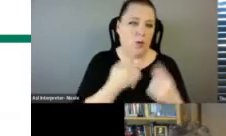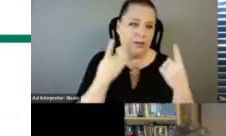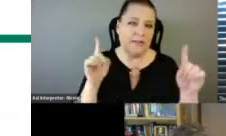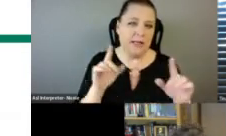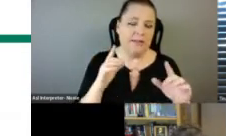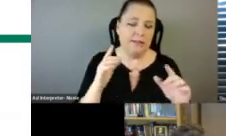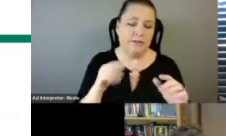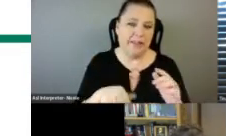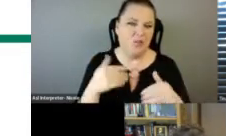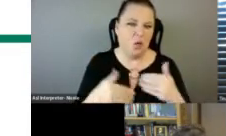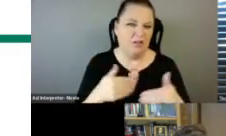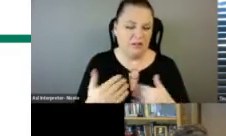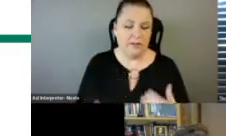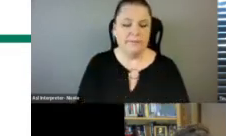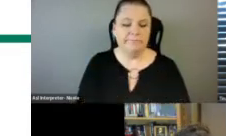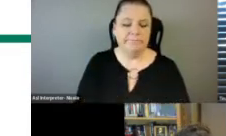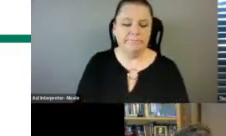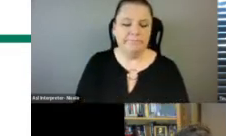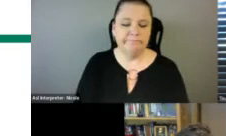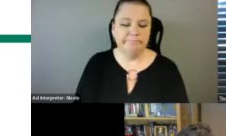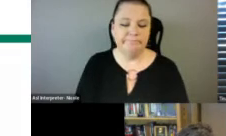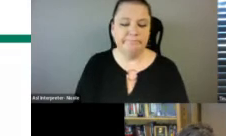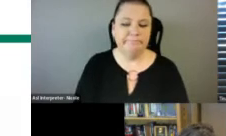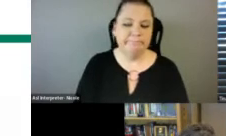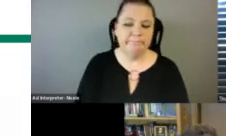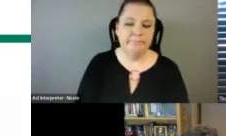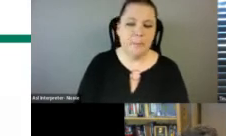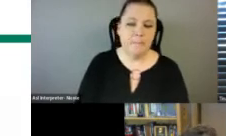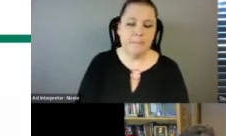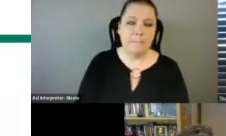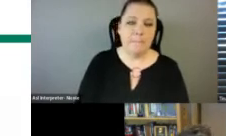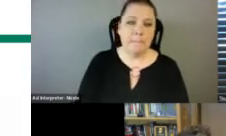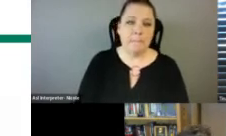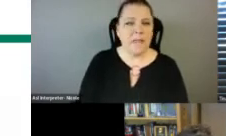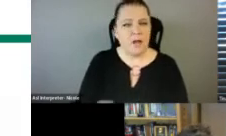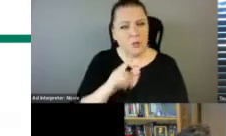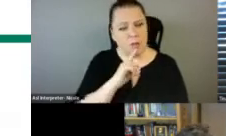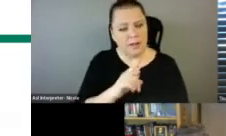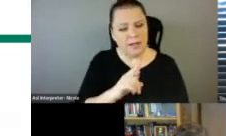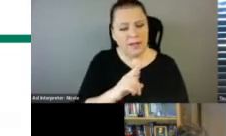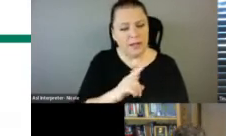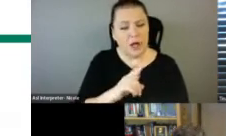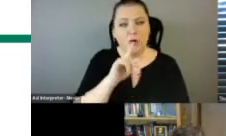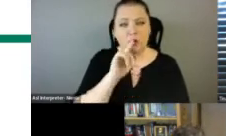our process today. And, again, true in an actual collaboration